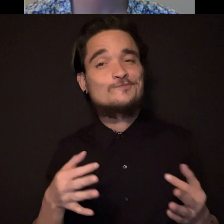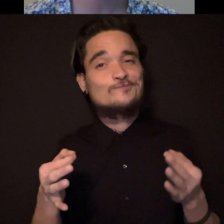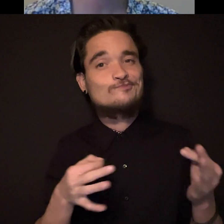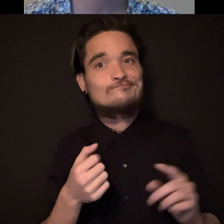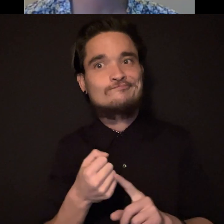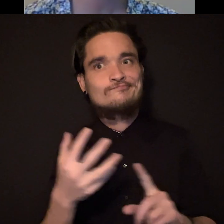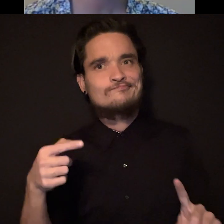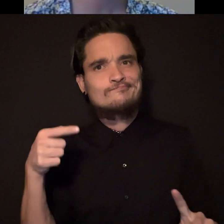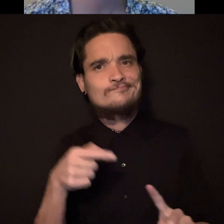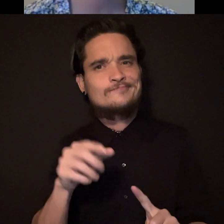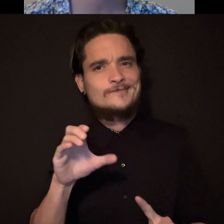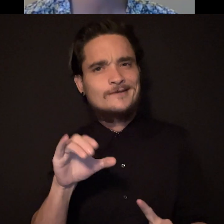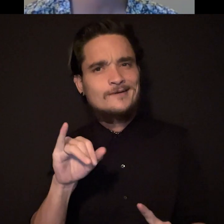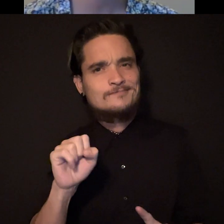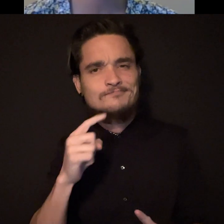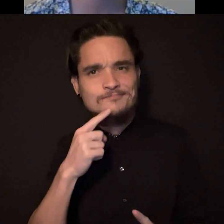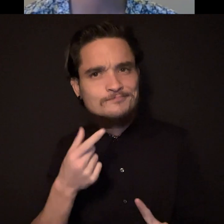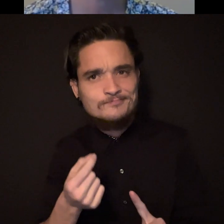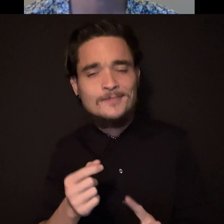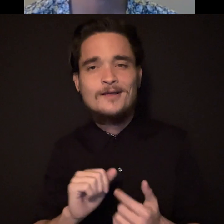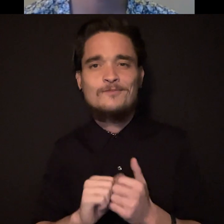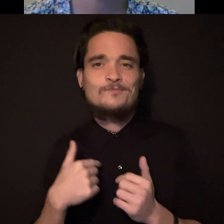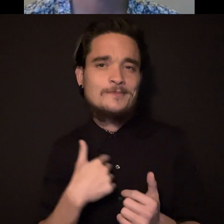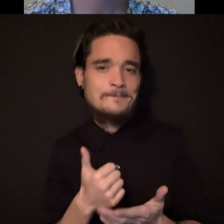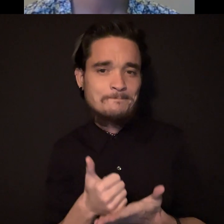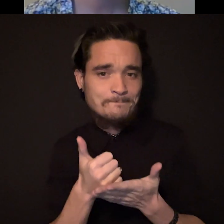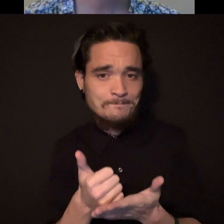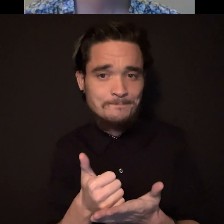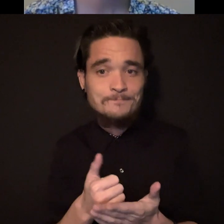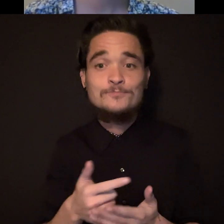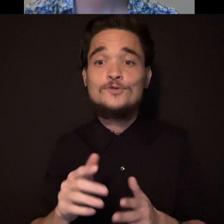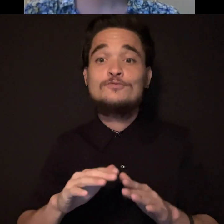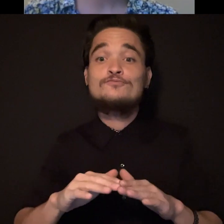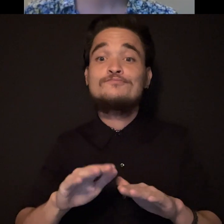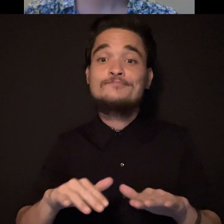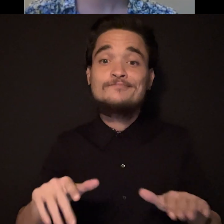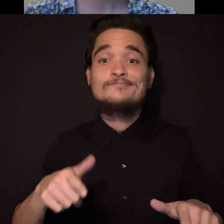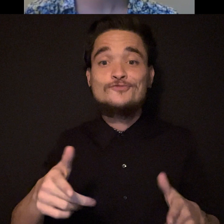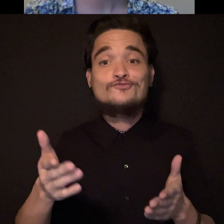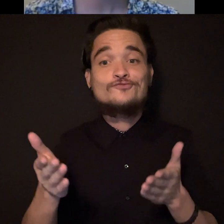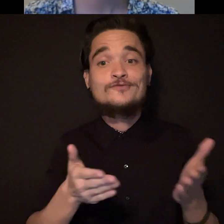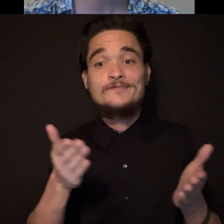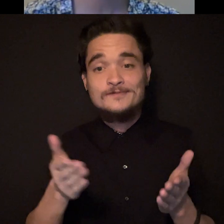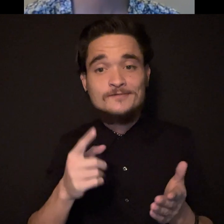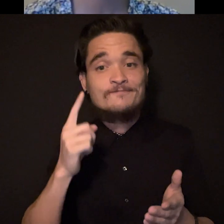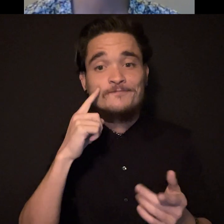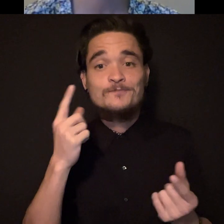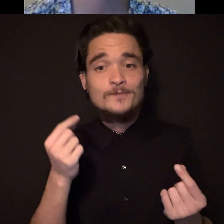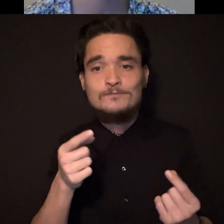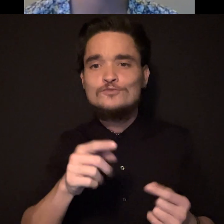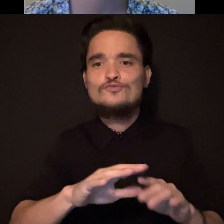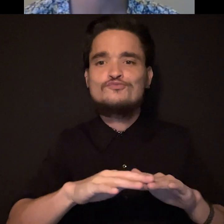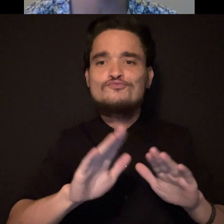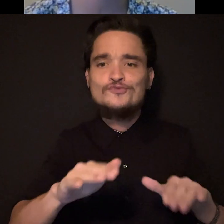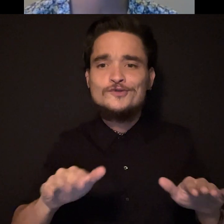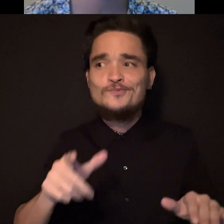about Children's Integrated Services and what we do. Our services coordinate health and intervention services for children in Vermont